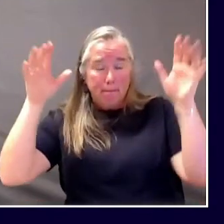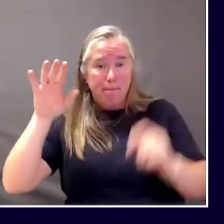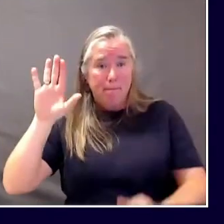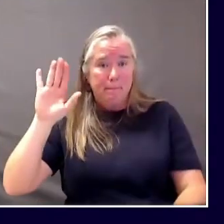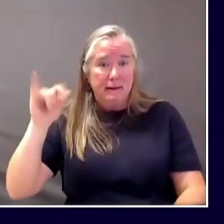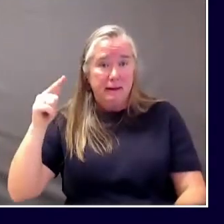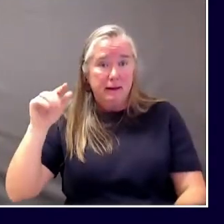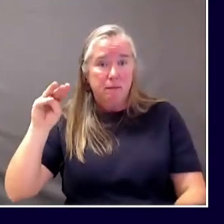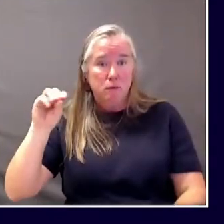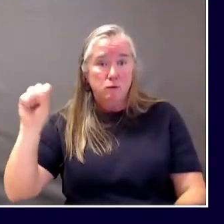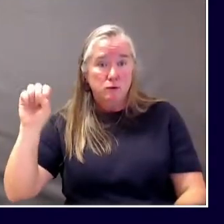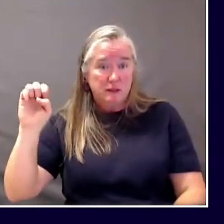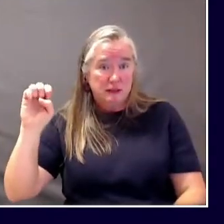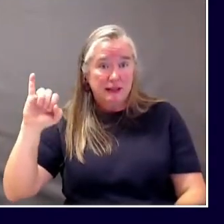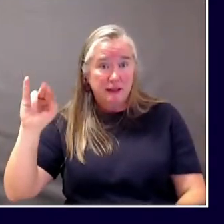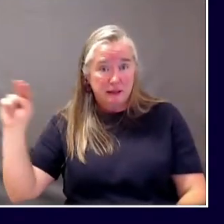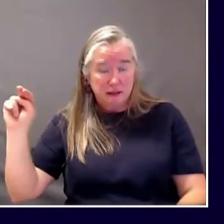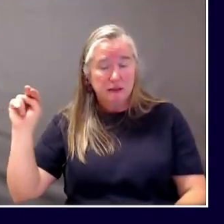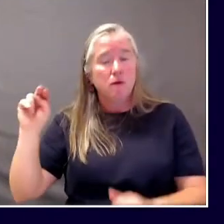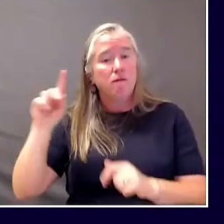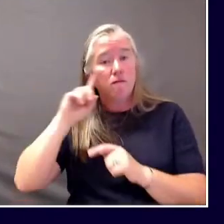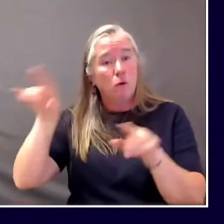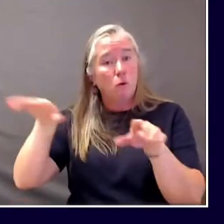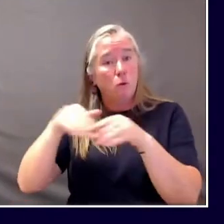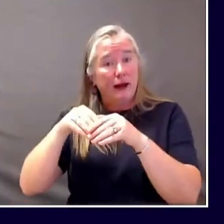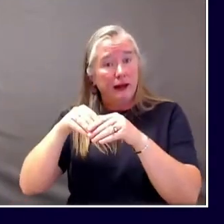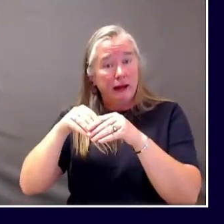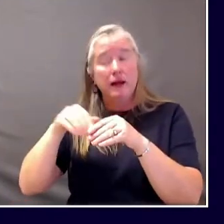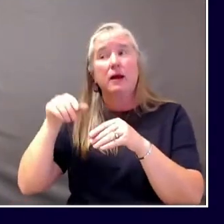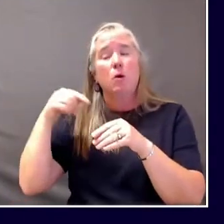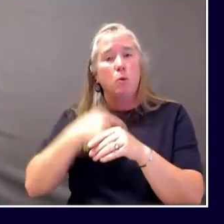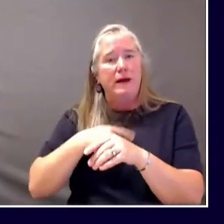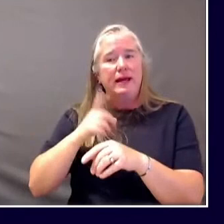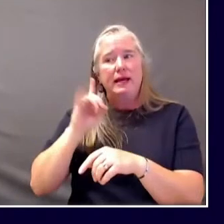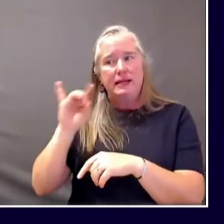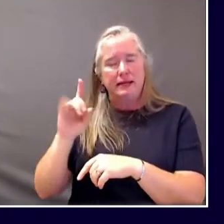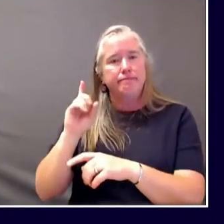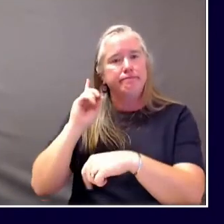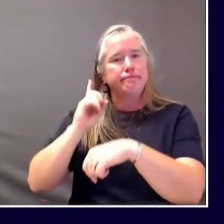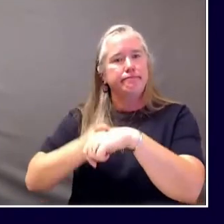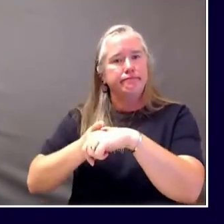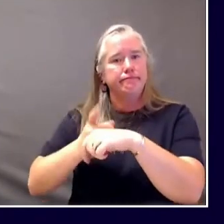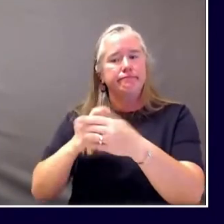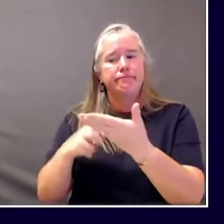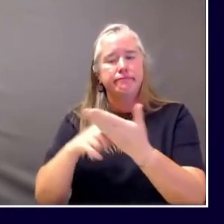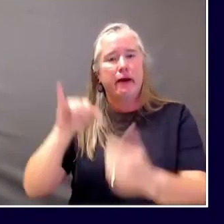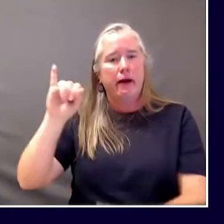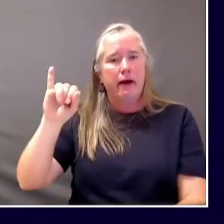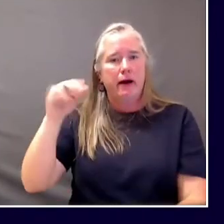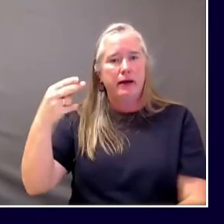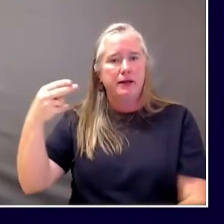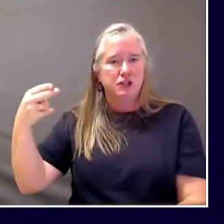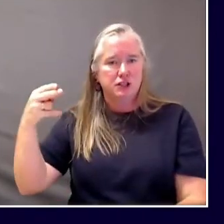have guests you continue to operate the restaurant when